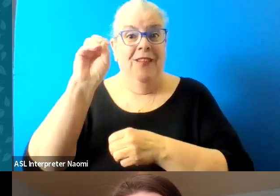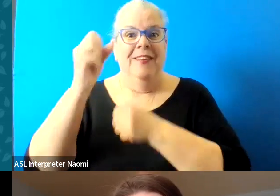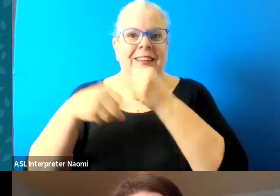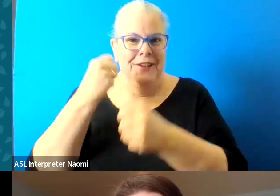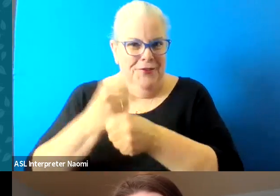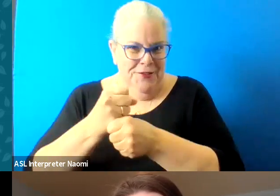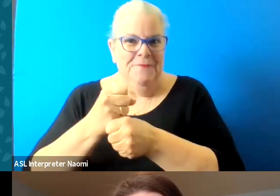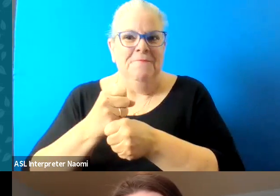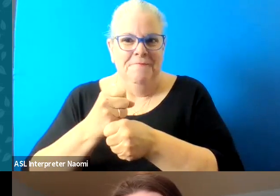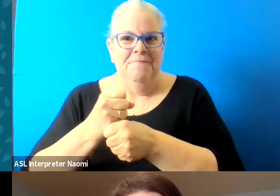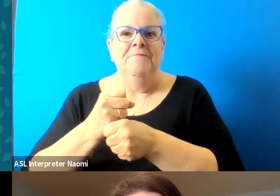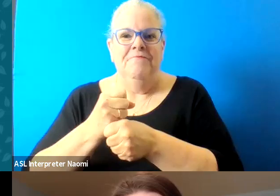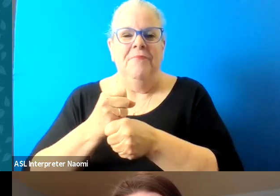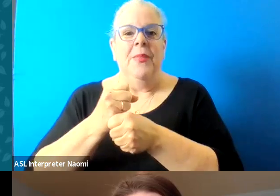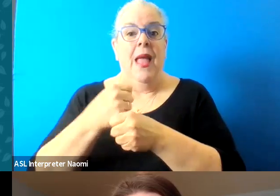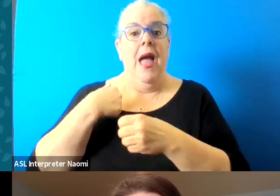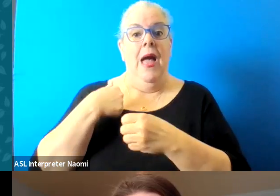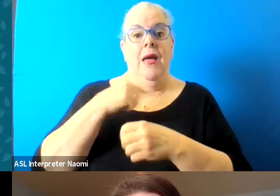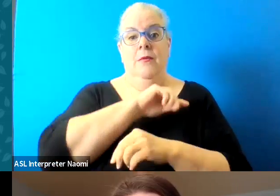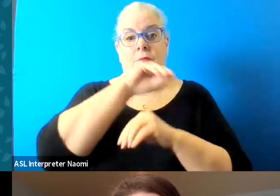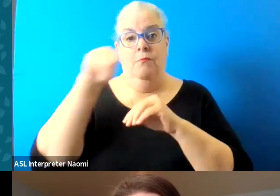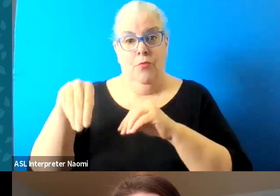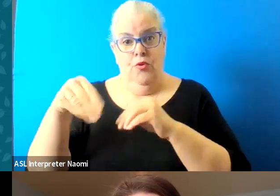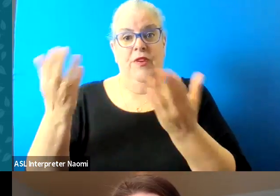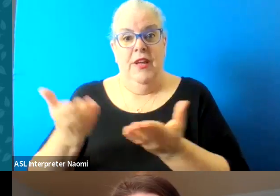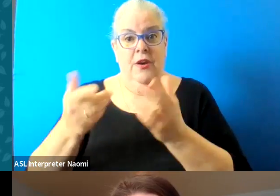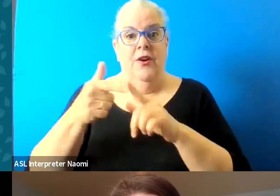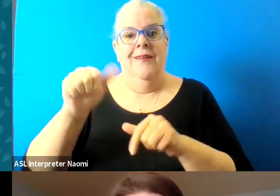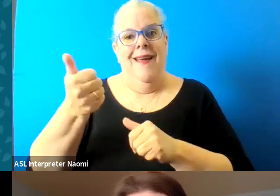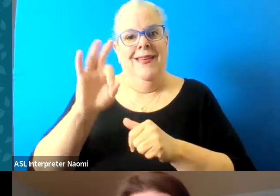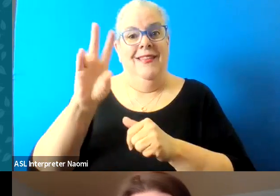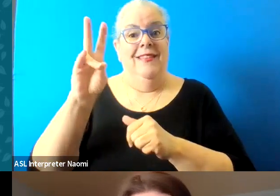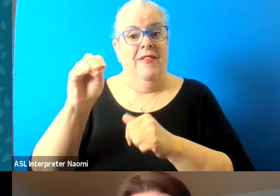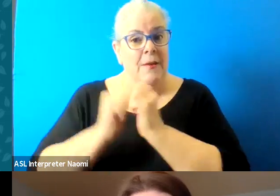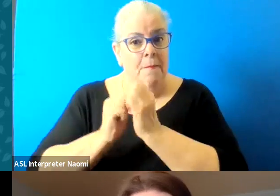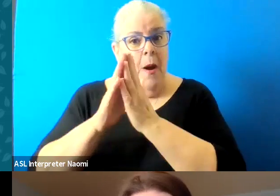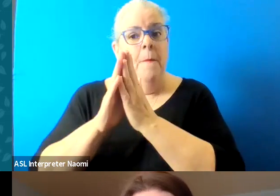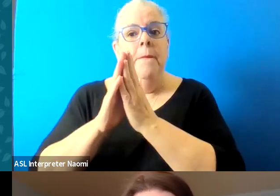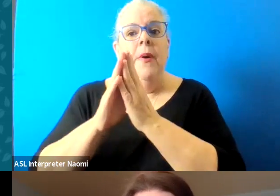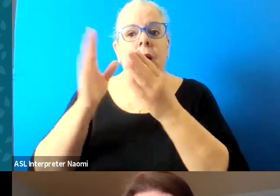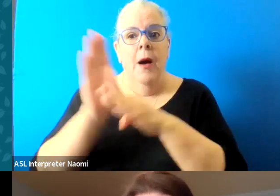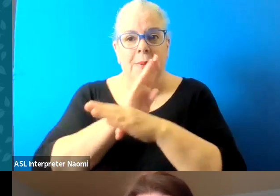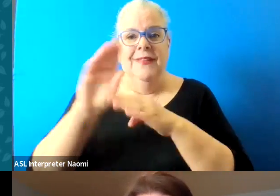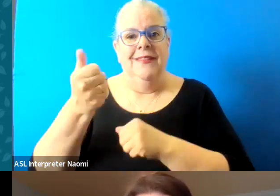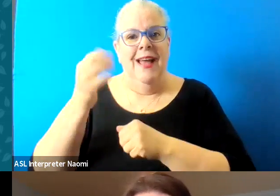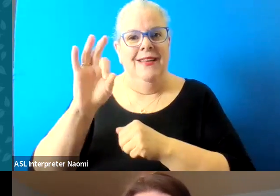And I came here in 1970, and opened up a business in 1974, my first bookstore.